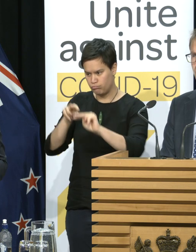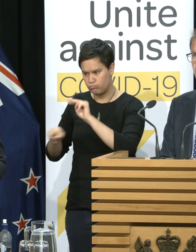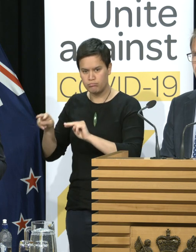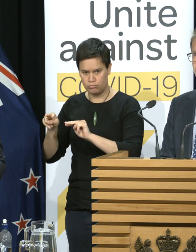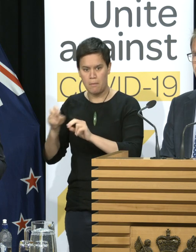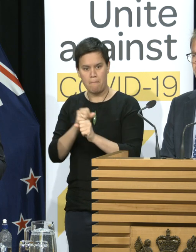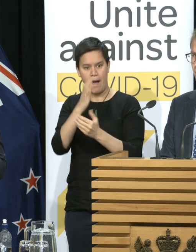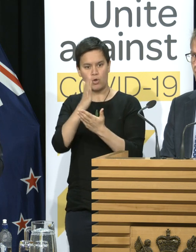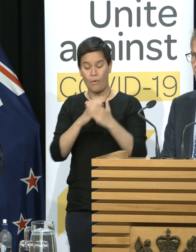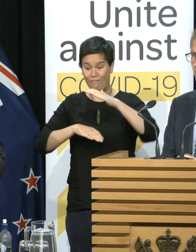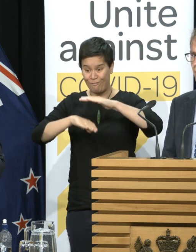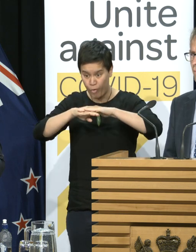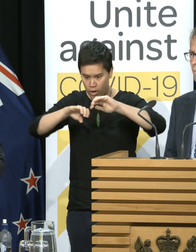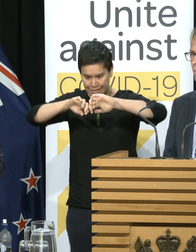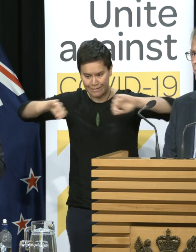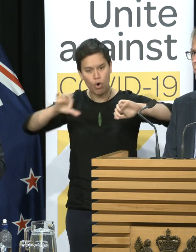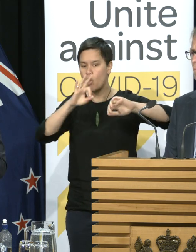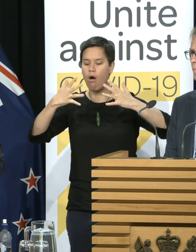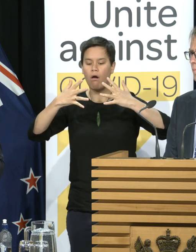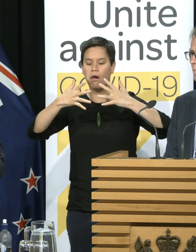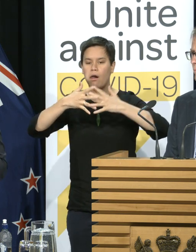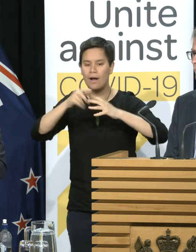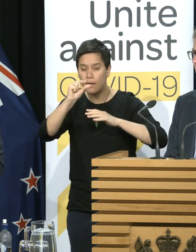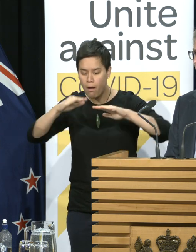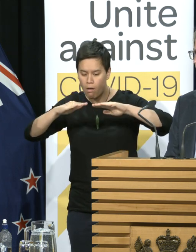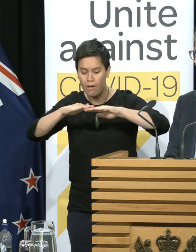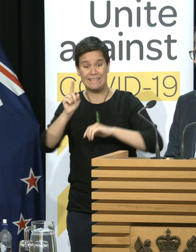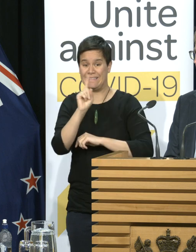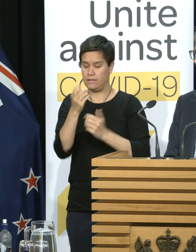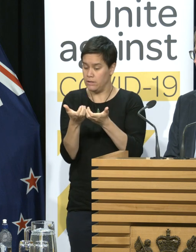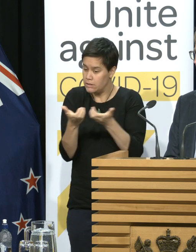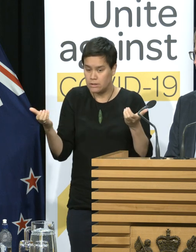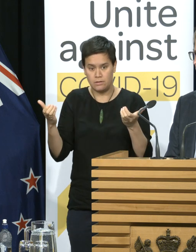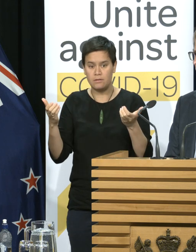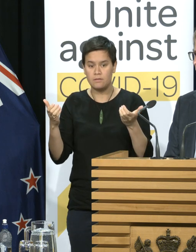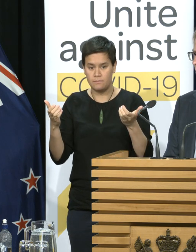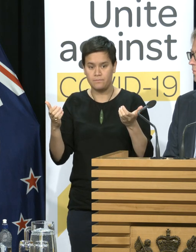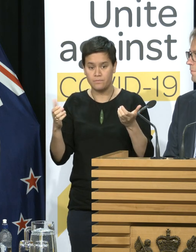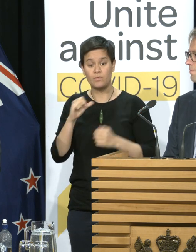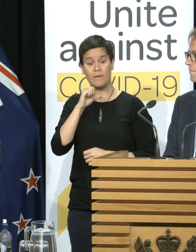got complete separation between anyone who's traveling in the safe zone, and anyone who's traveling outside of the safe zone.